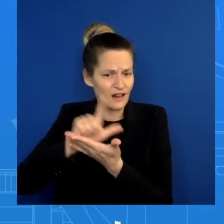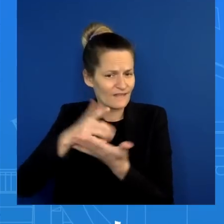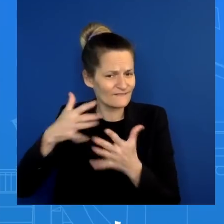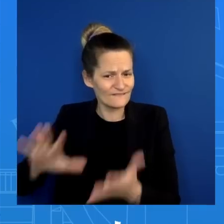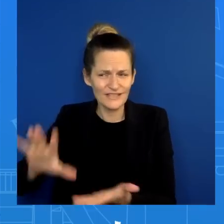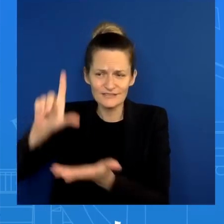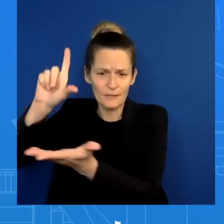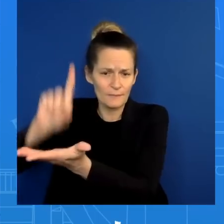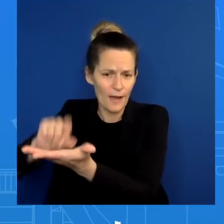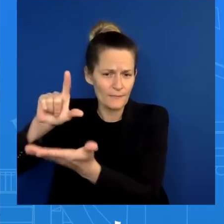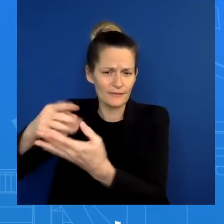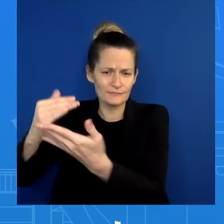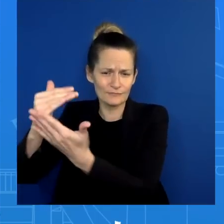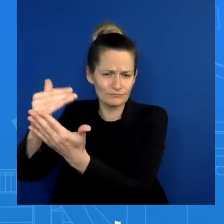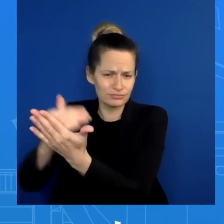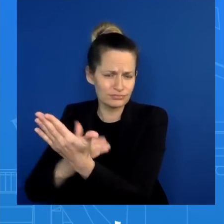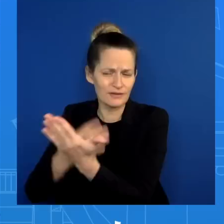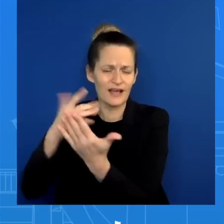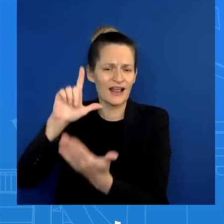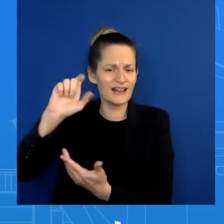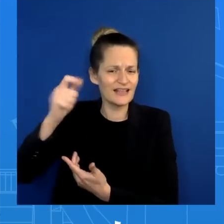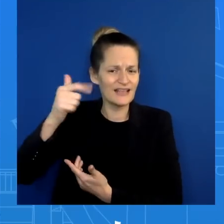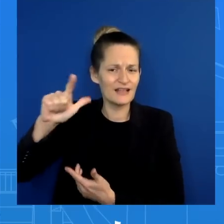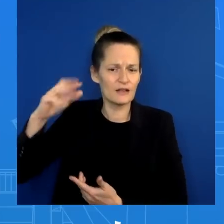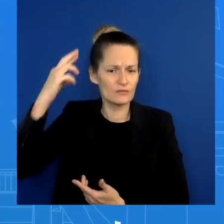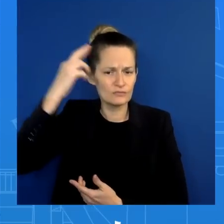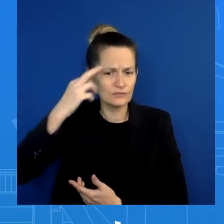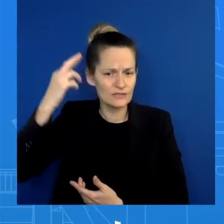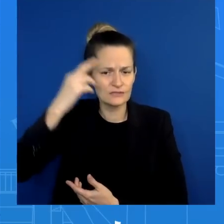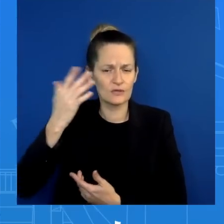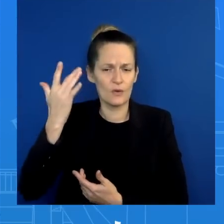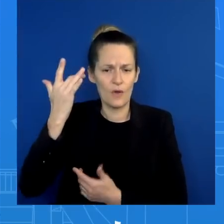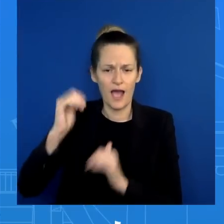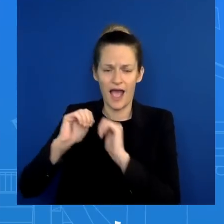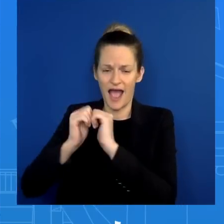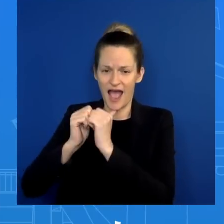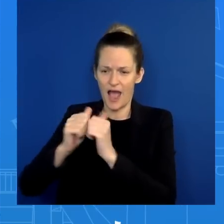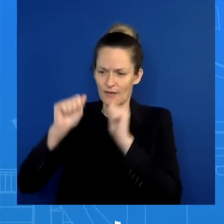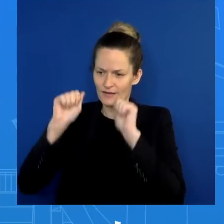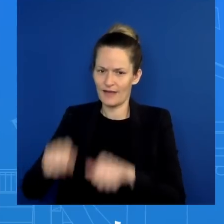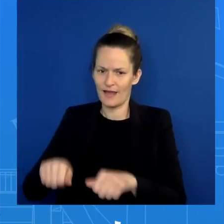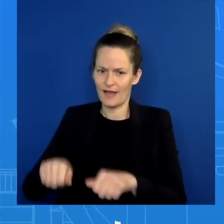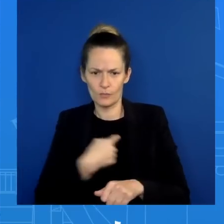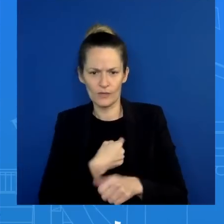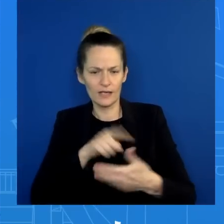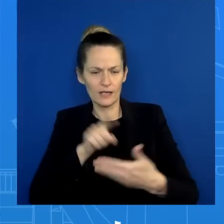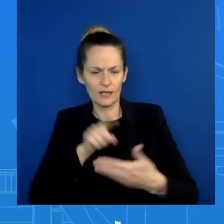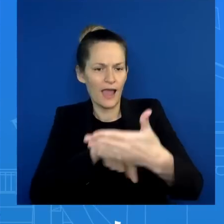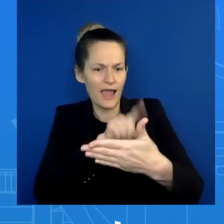That was one of the things that we took very seriously. We had mentioned this the past year almost.